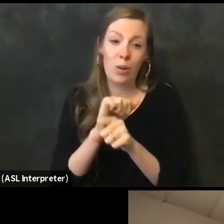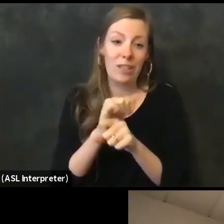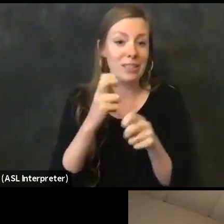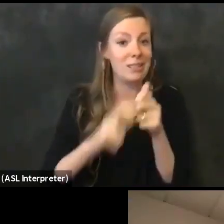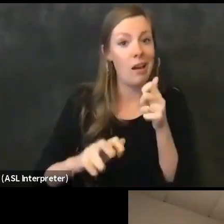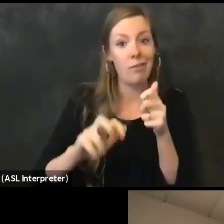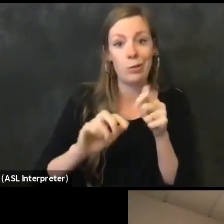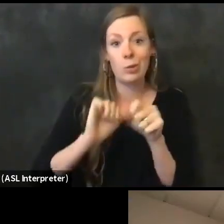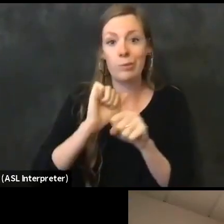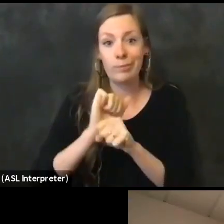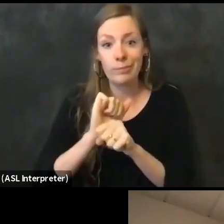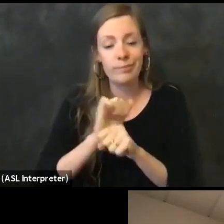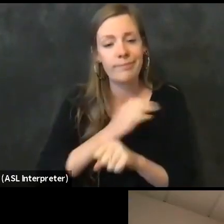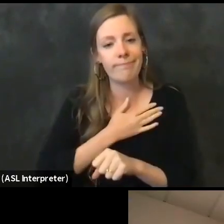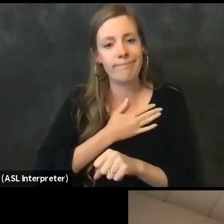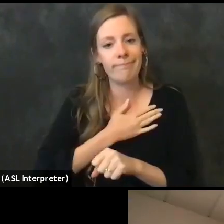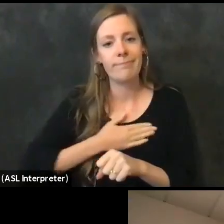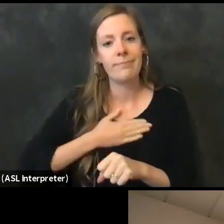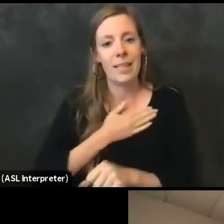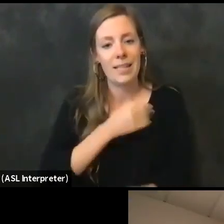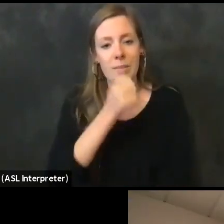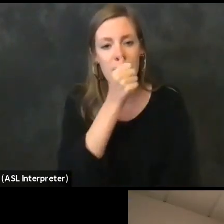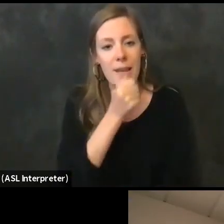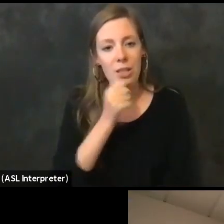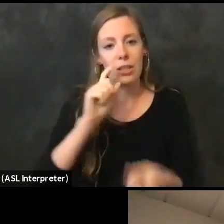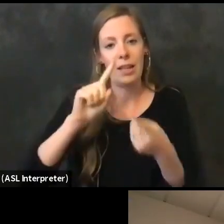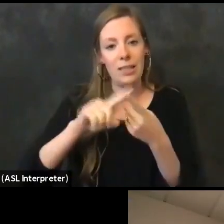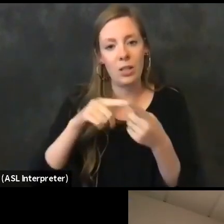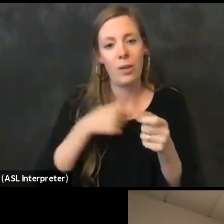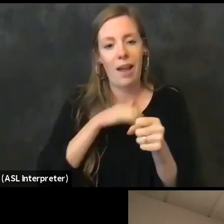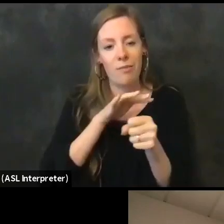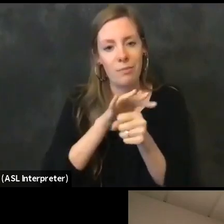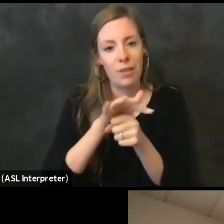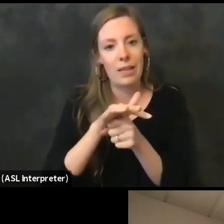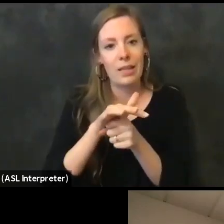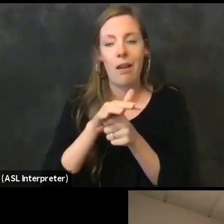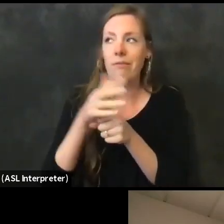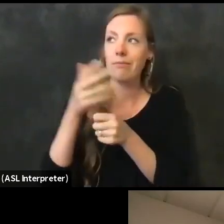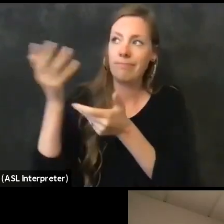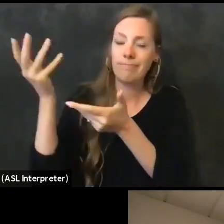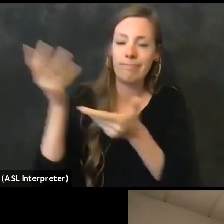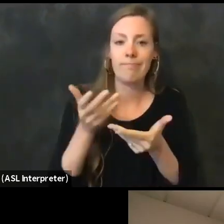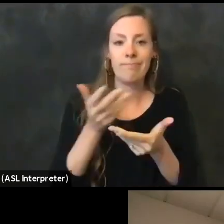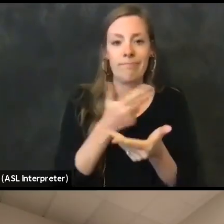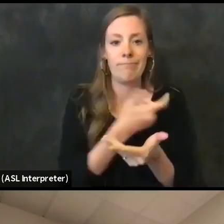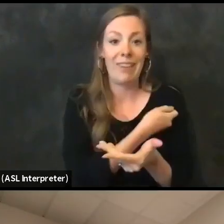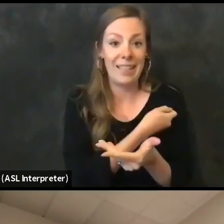please be patient until our supply increases. Overall, the county is working closely in partnership with our health care